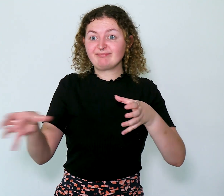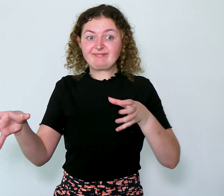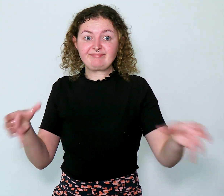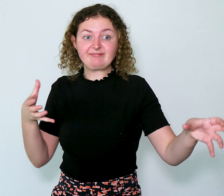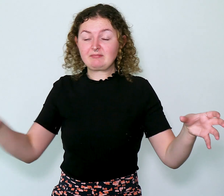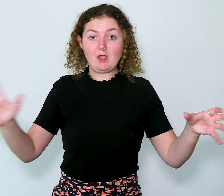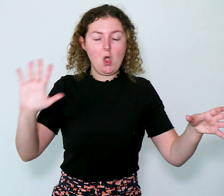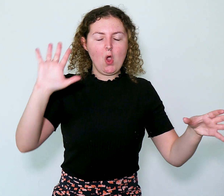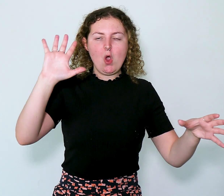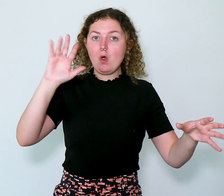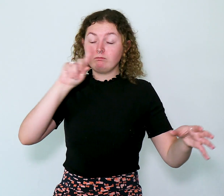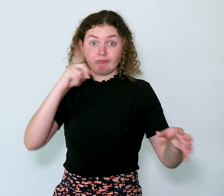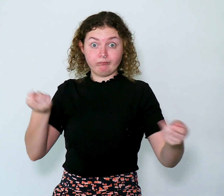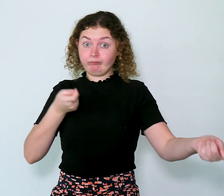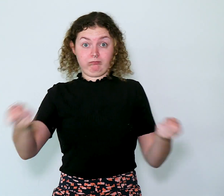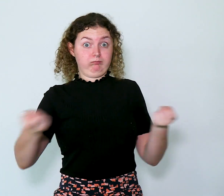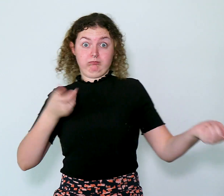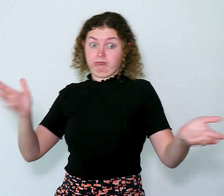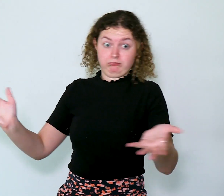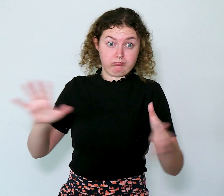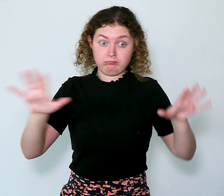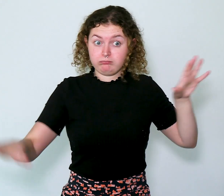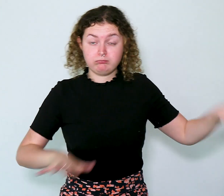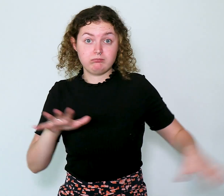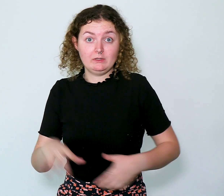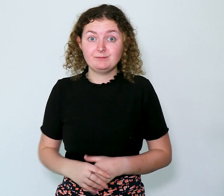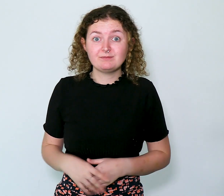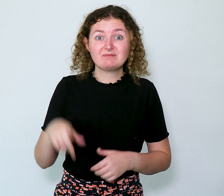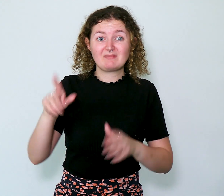the group divide and become wildly out of control.